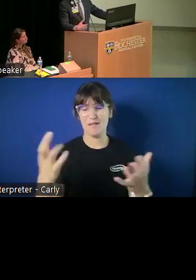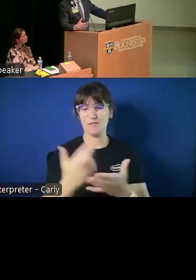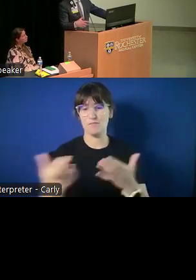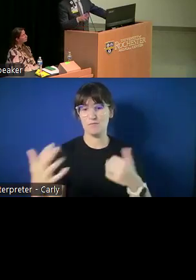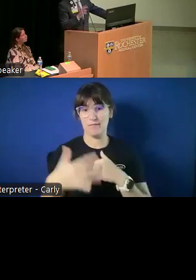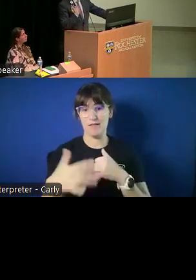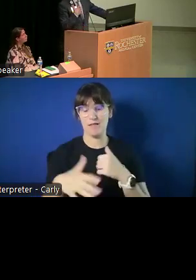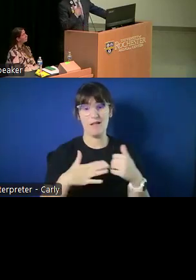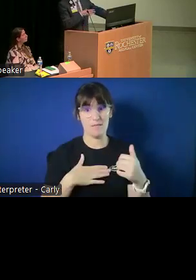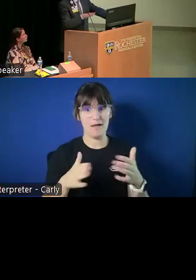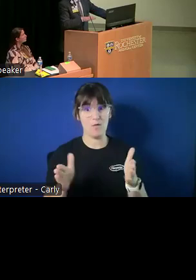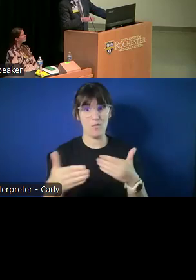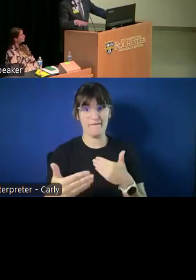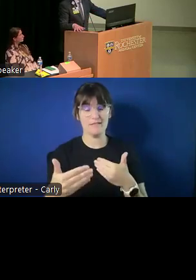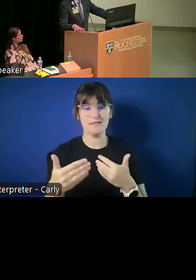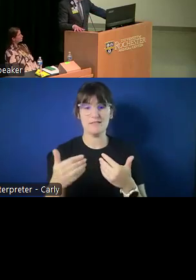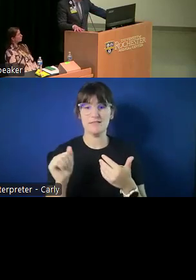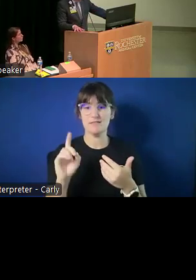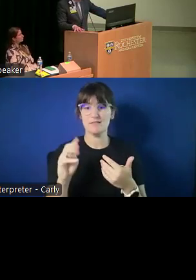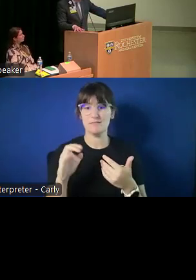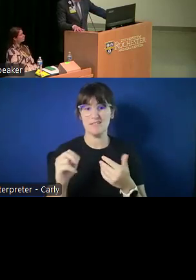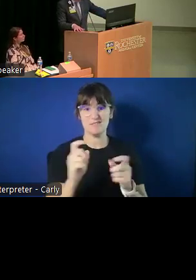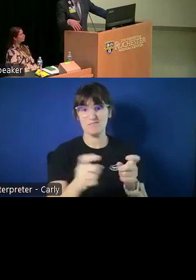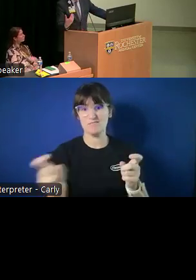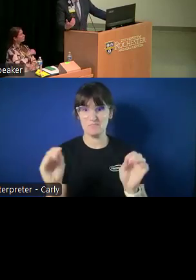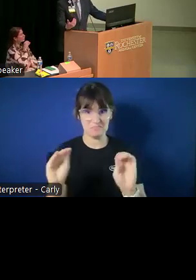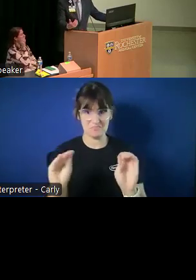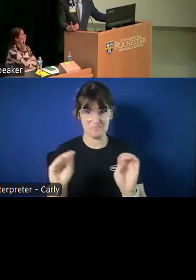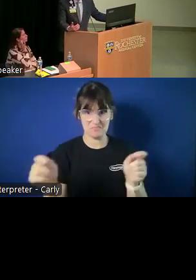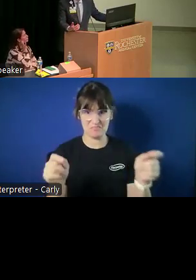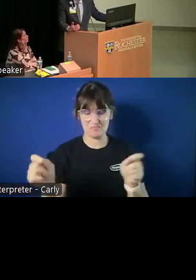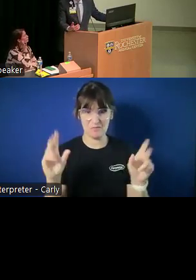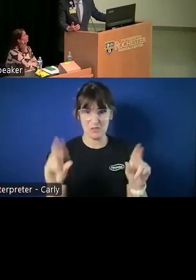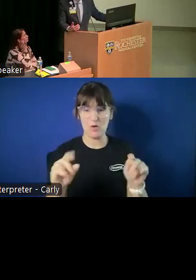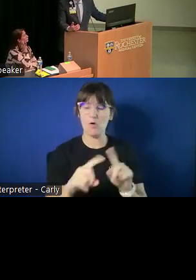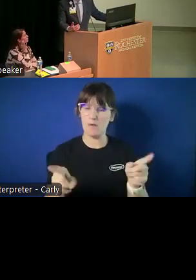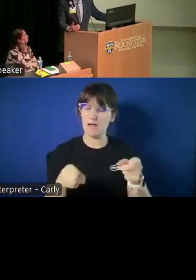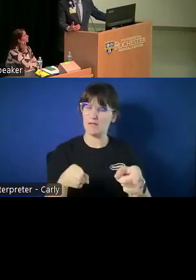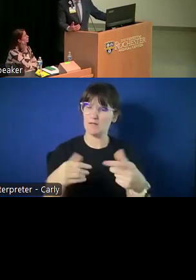officer my office administers none of them we do consider it a key responsibility of ours to